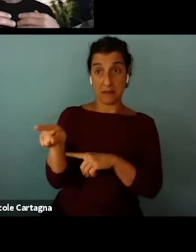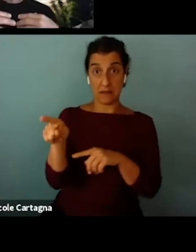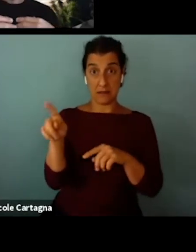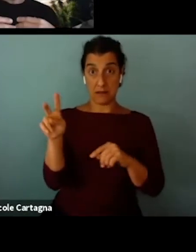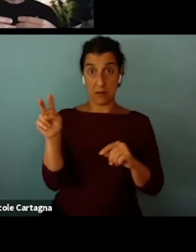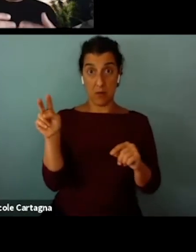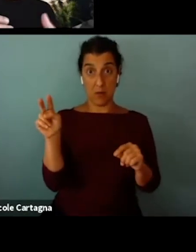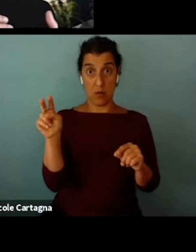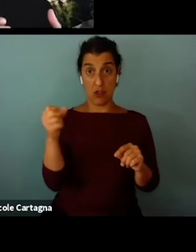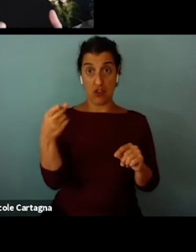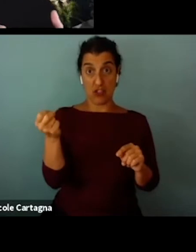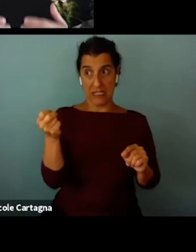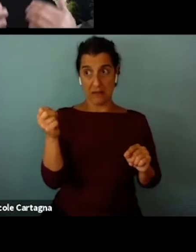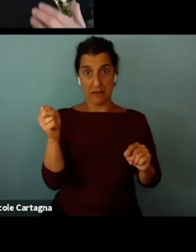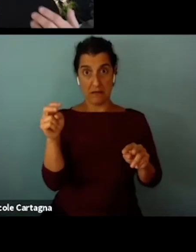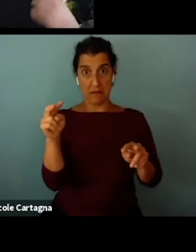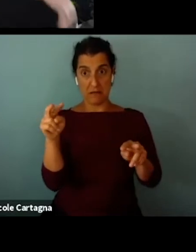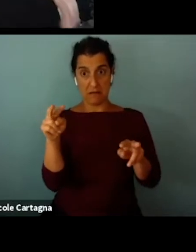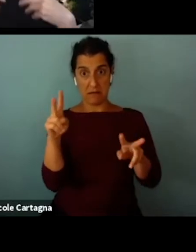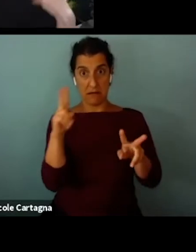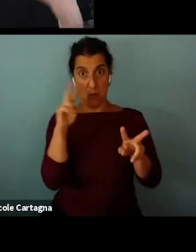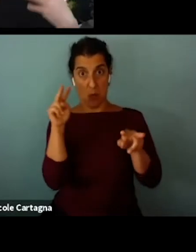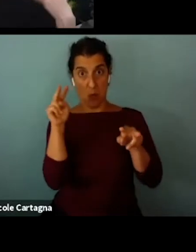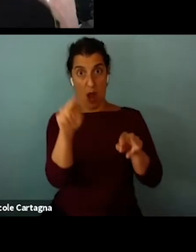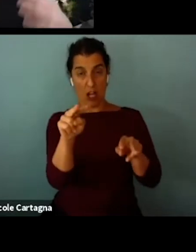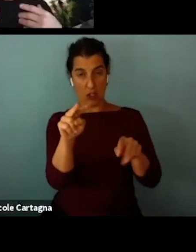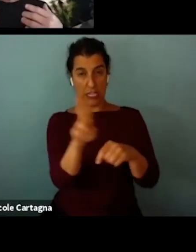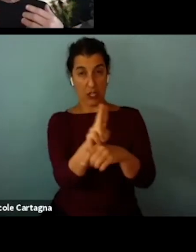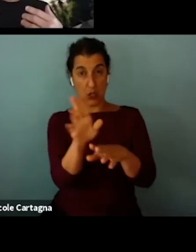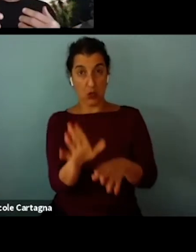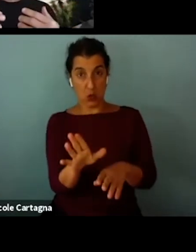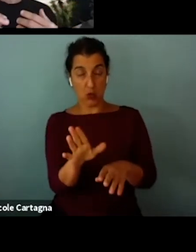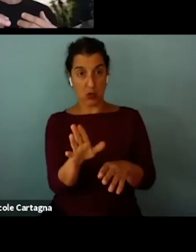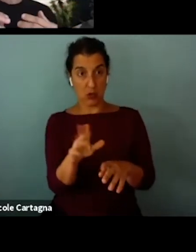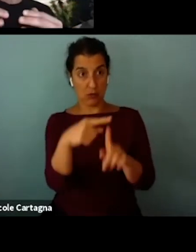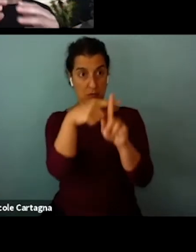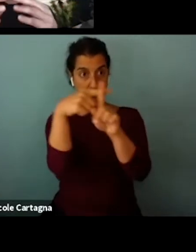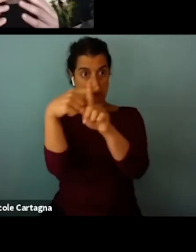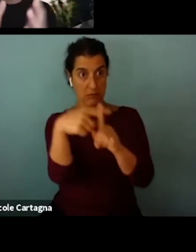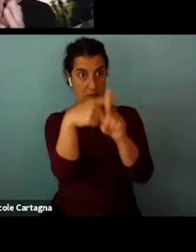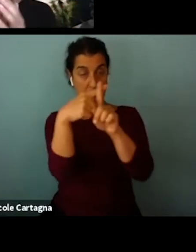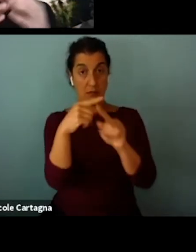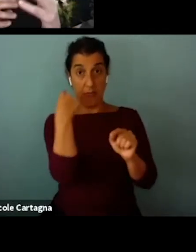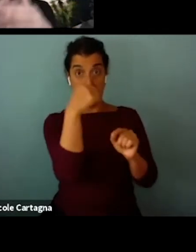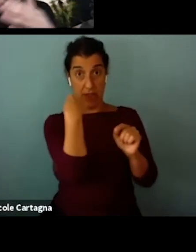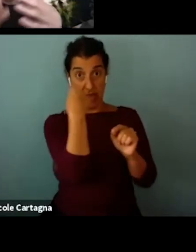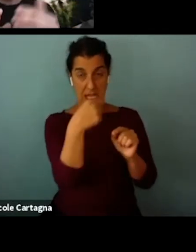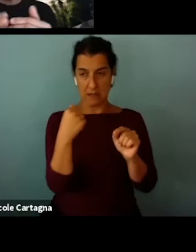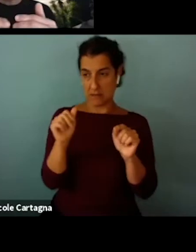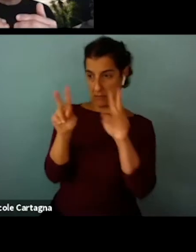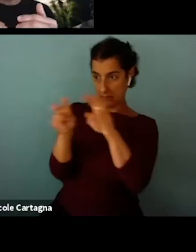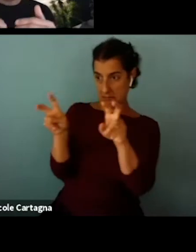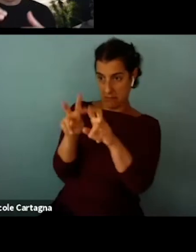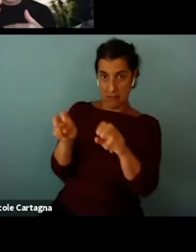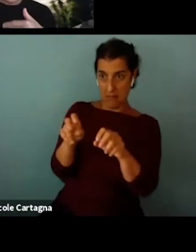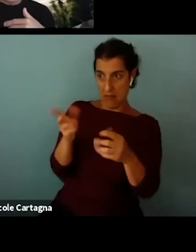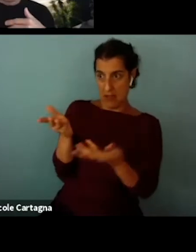the user is tracking the face and we're looking at the synchrony the interplay of the parents